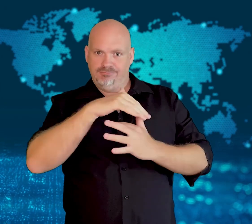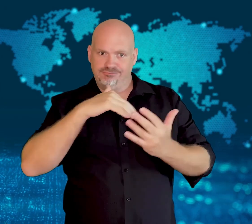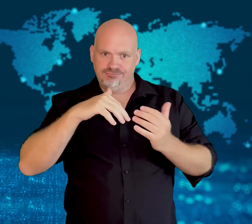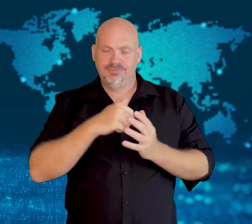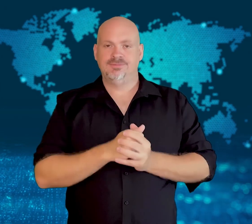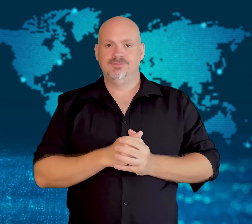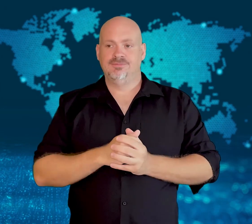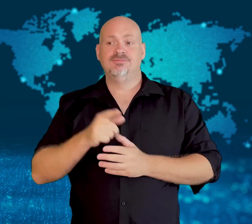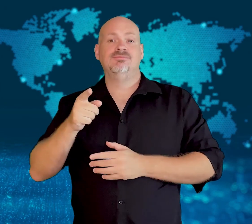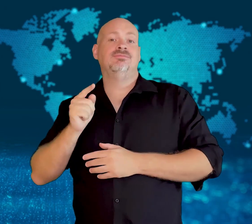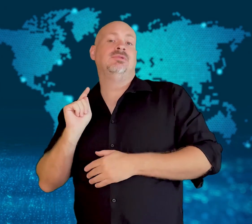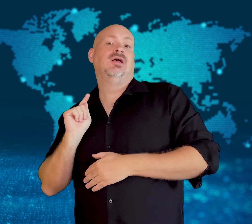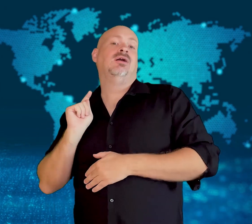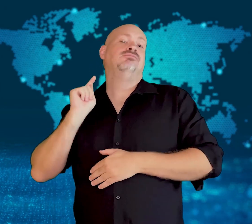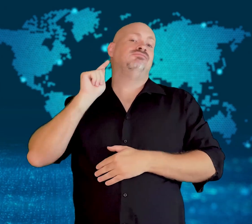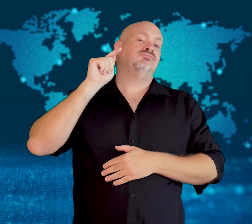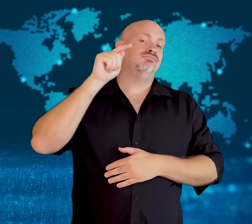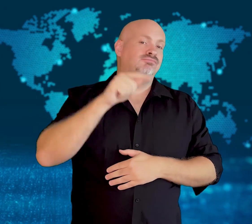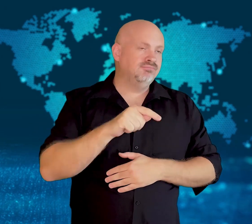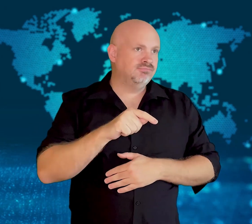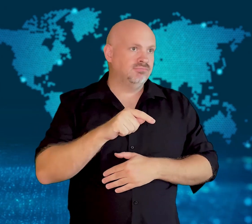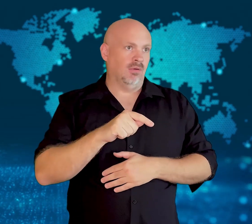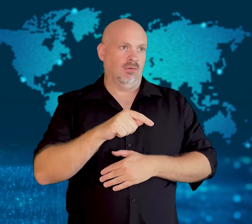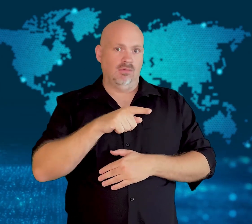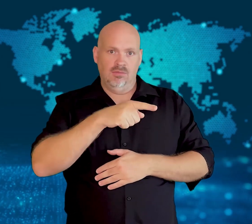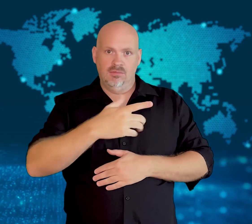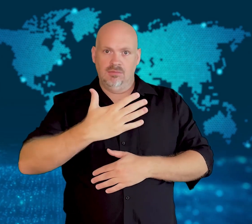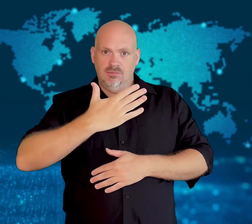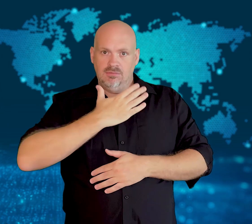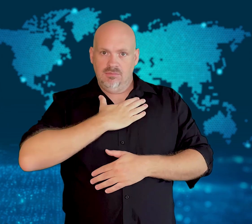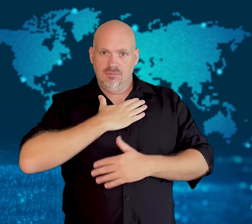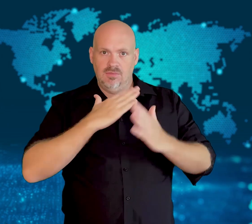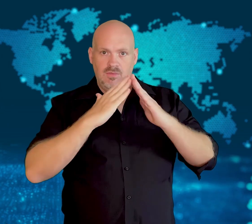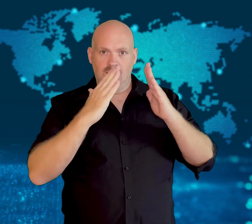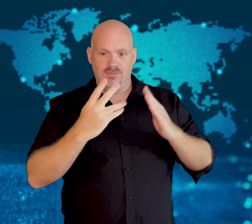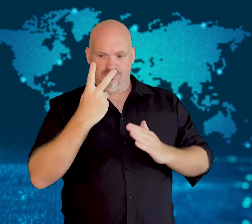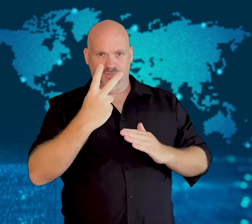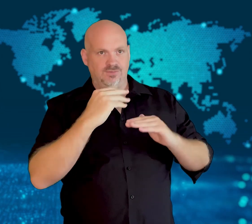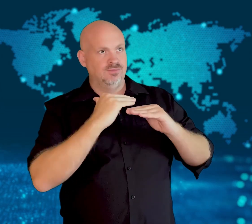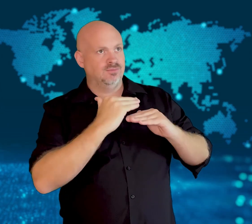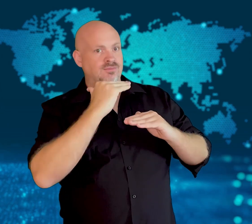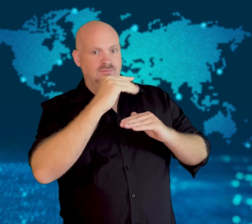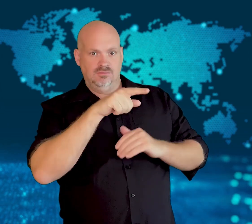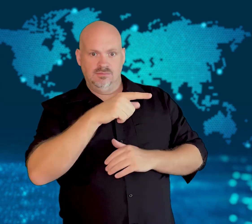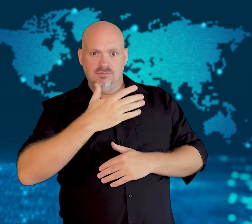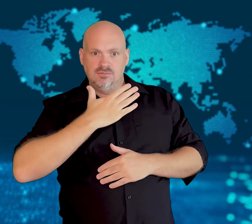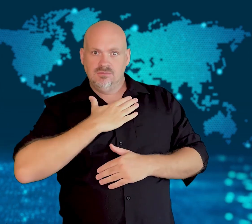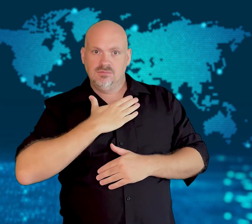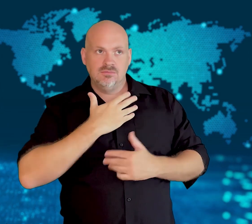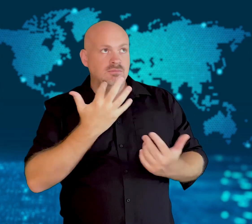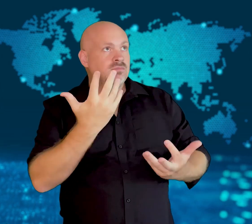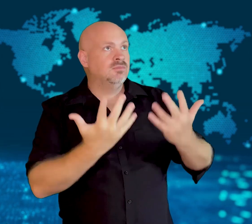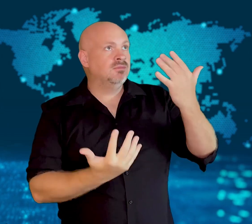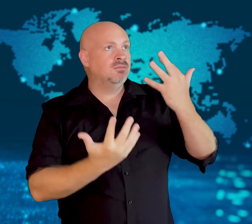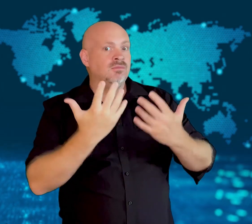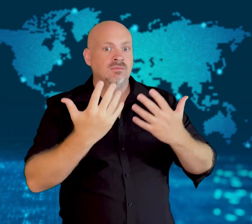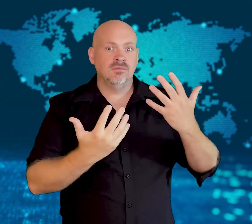in flames was the home where his own family members lived.